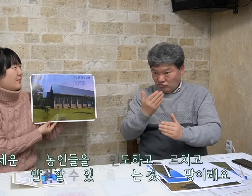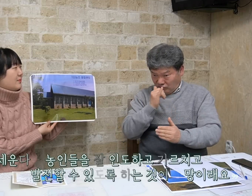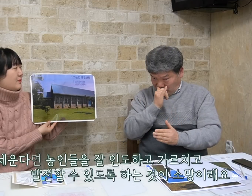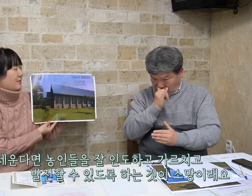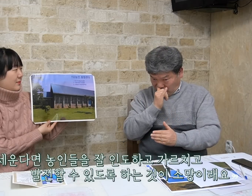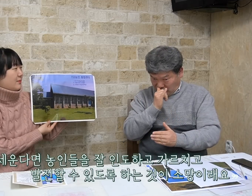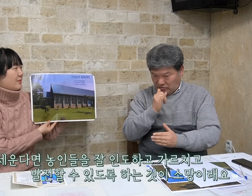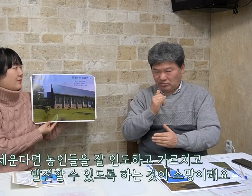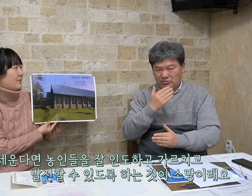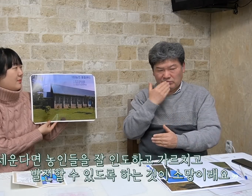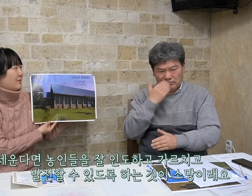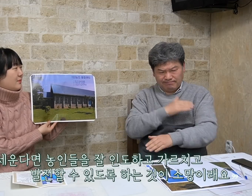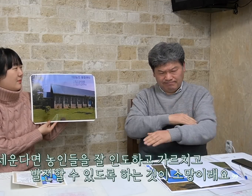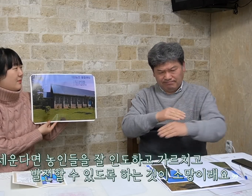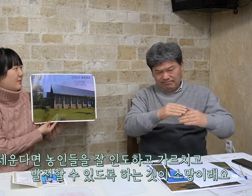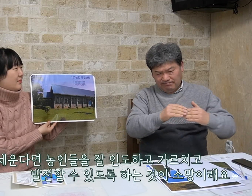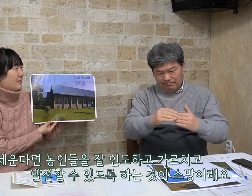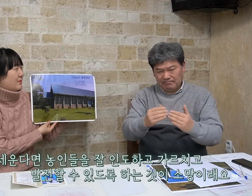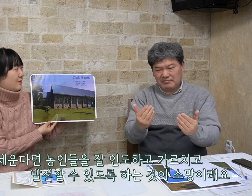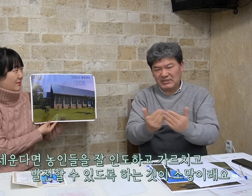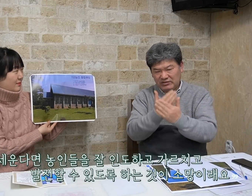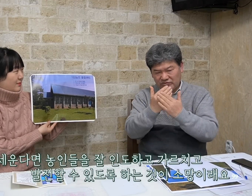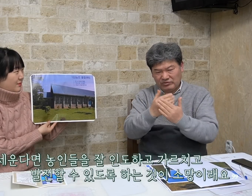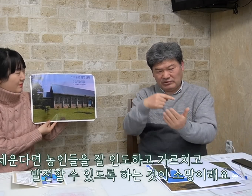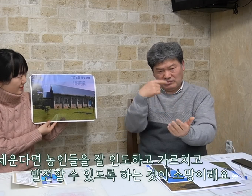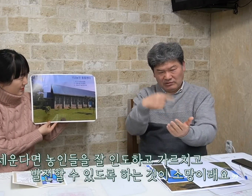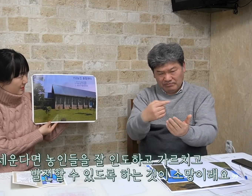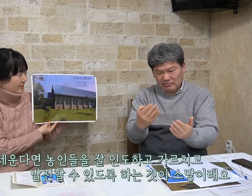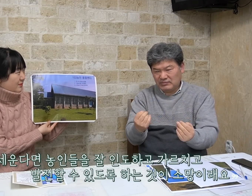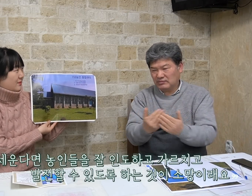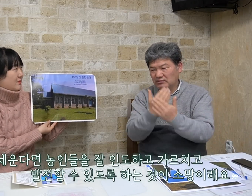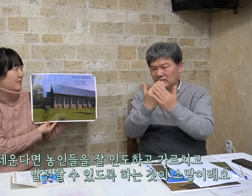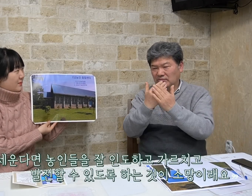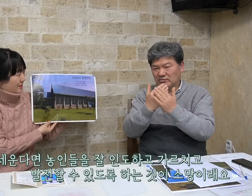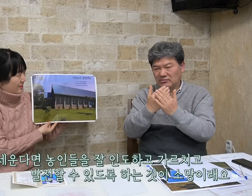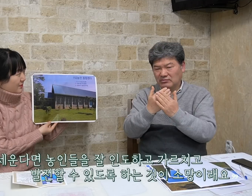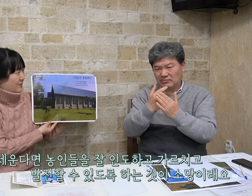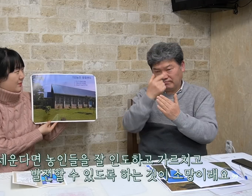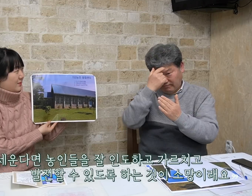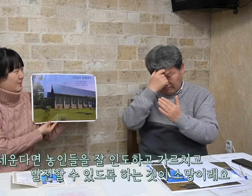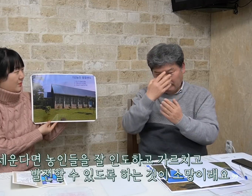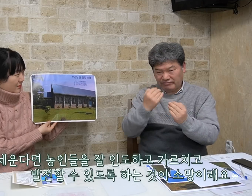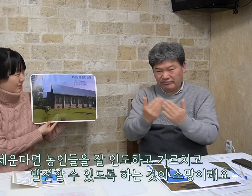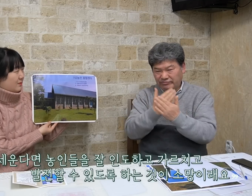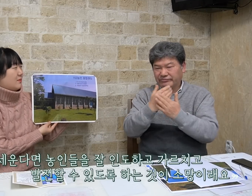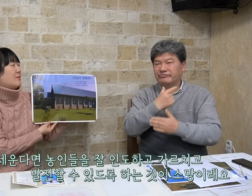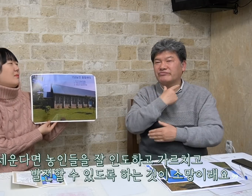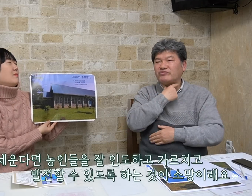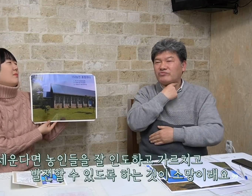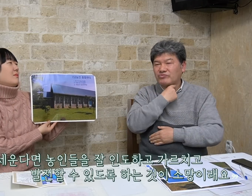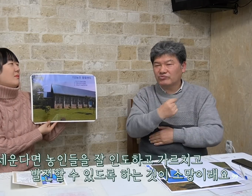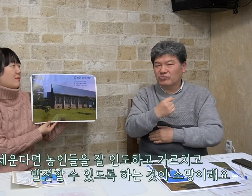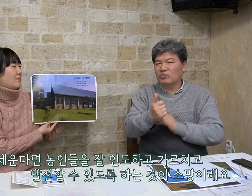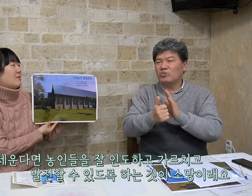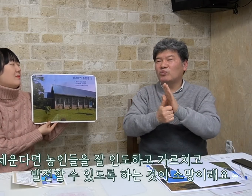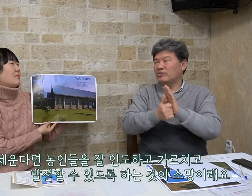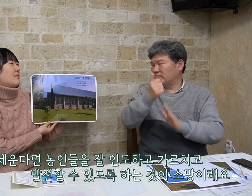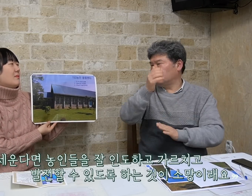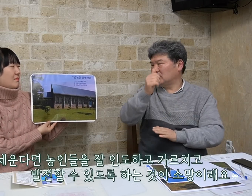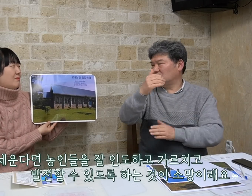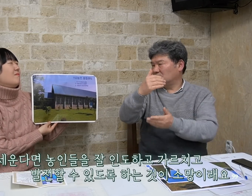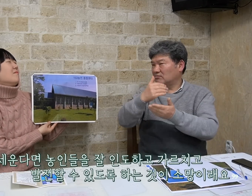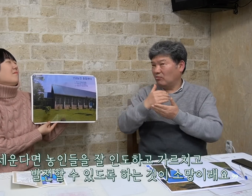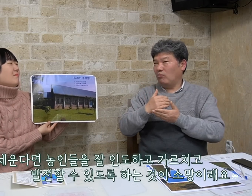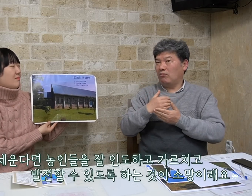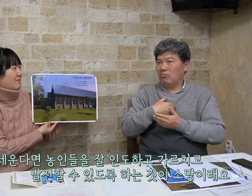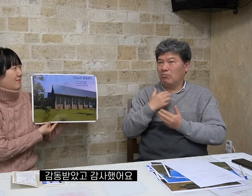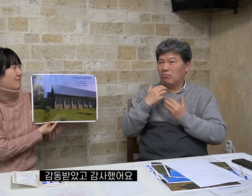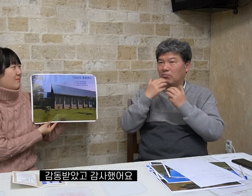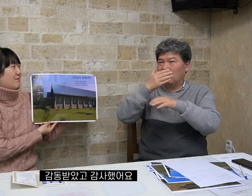If we build a church, our hope is to guide, teach, and develop the deaf well.